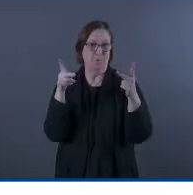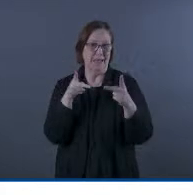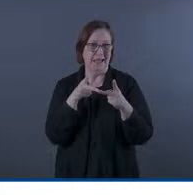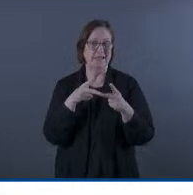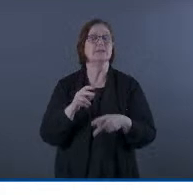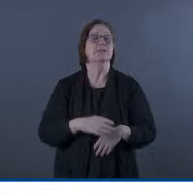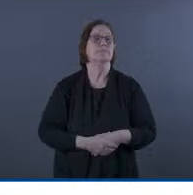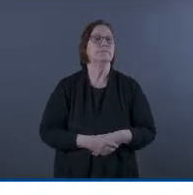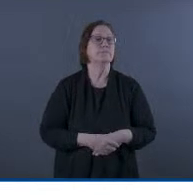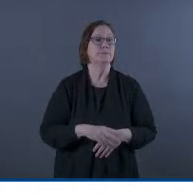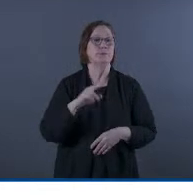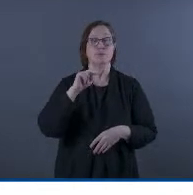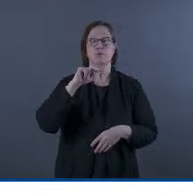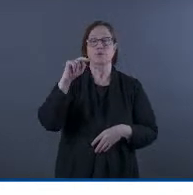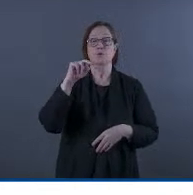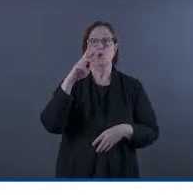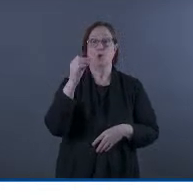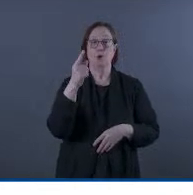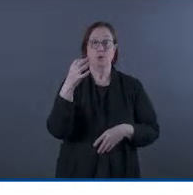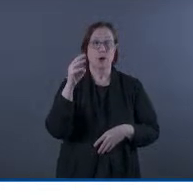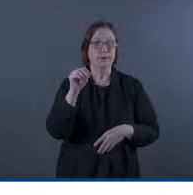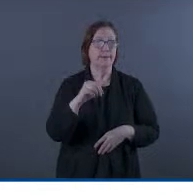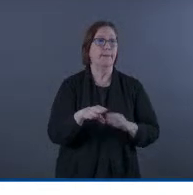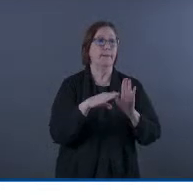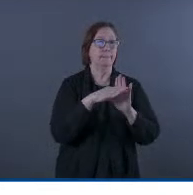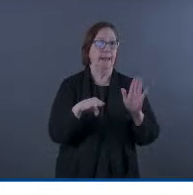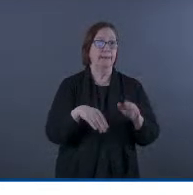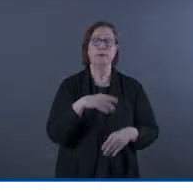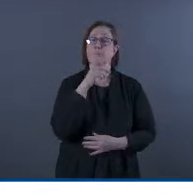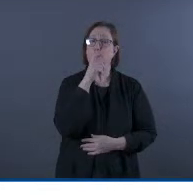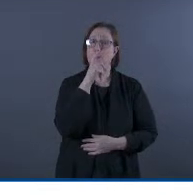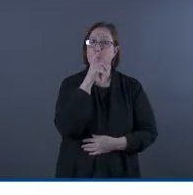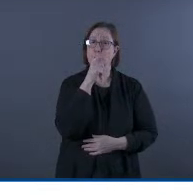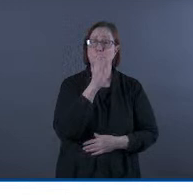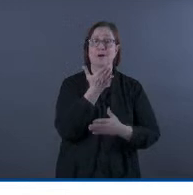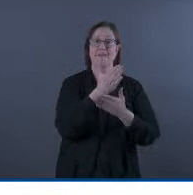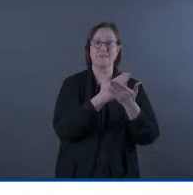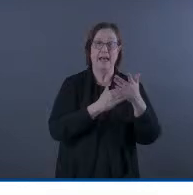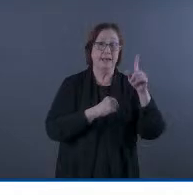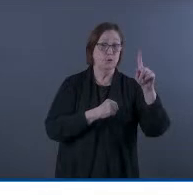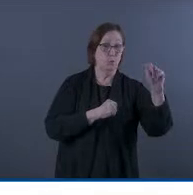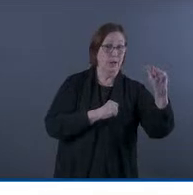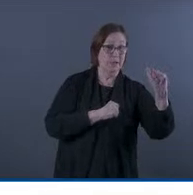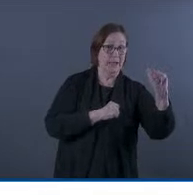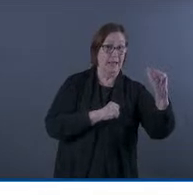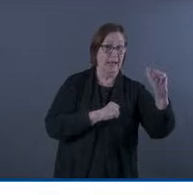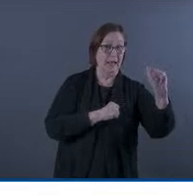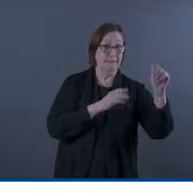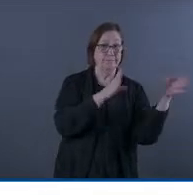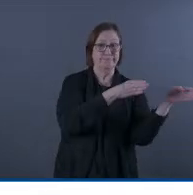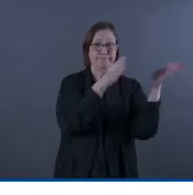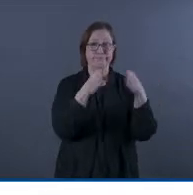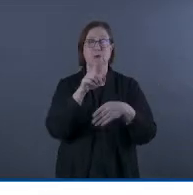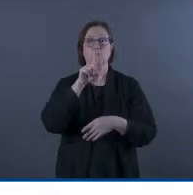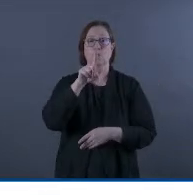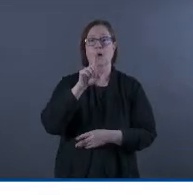and community members in 1A, which has healthcare workers, 1B1, which is 65 years and older,